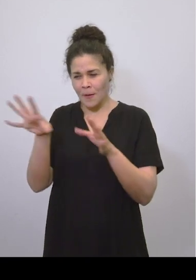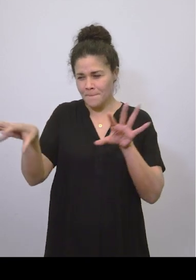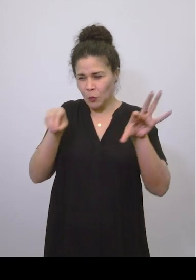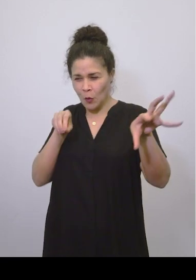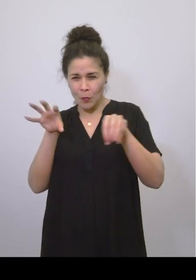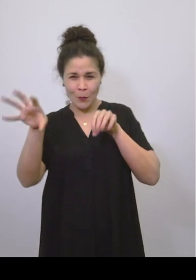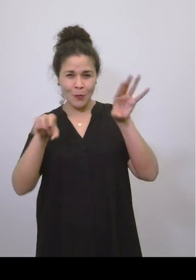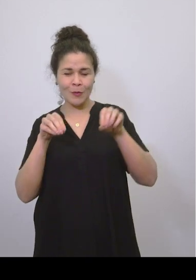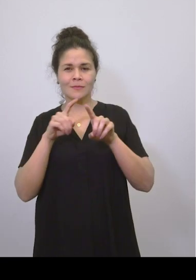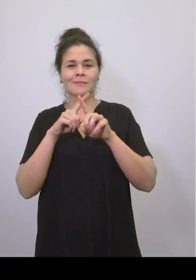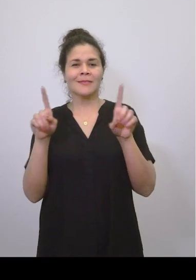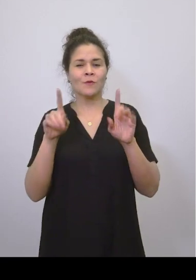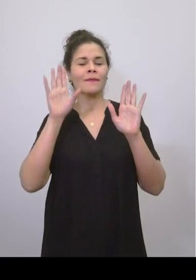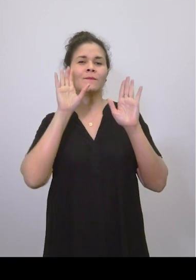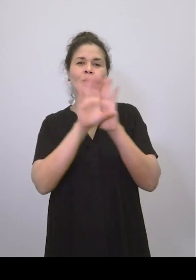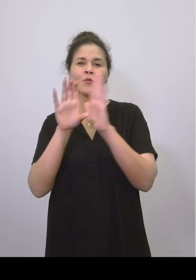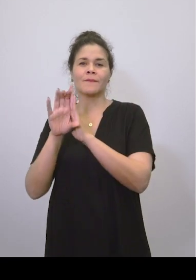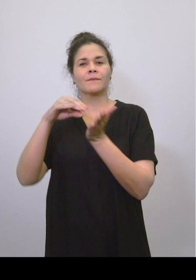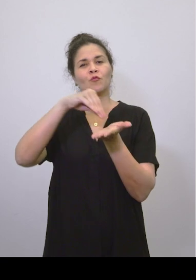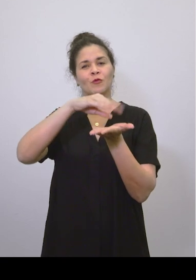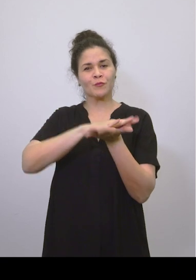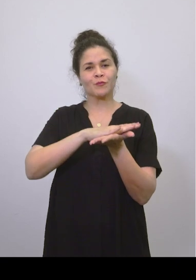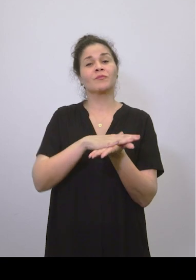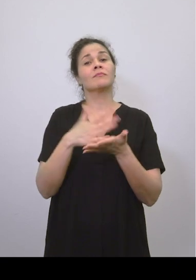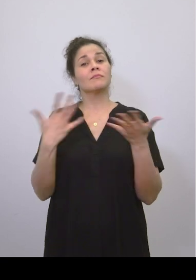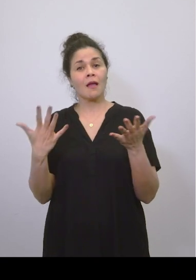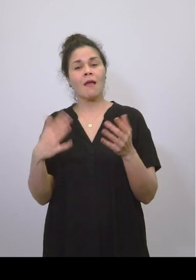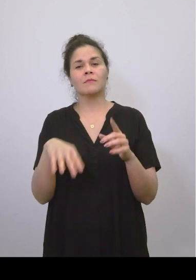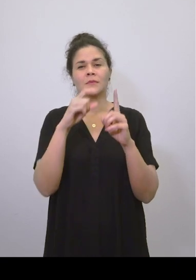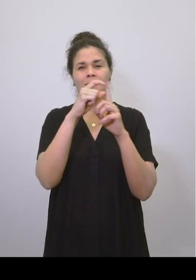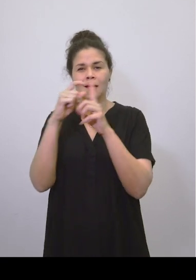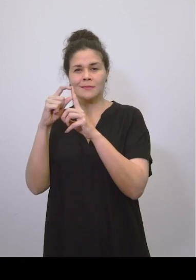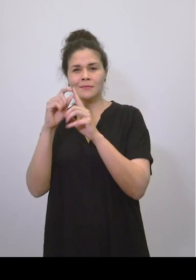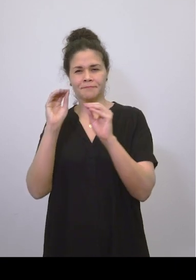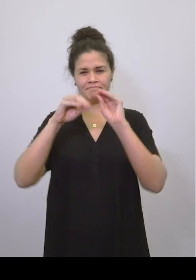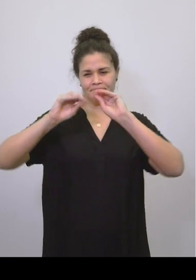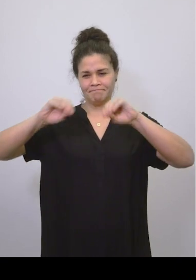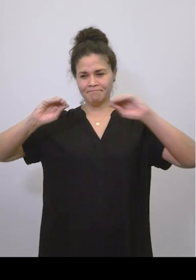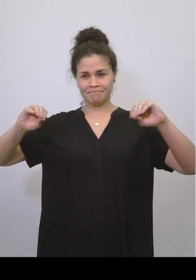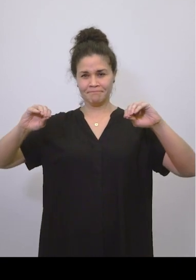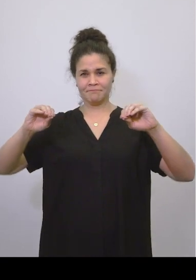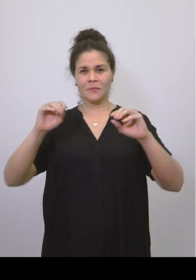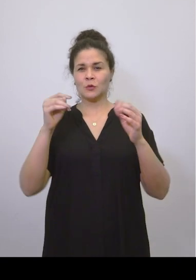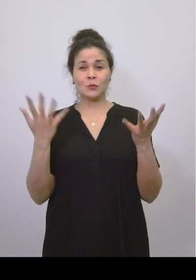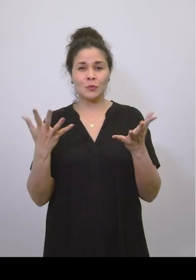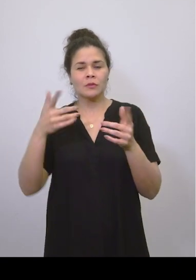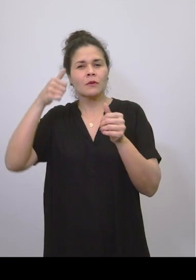using photographic records and constructed text